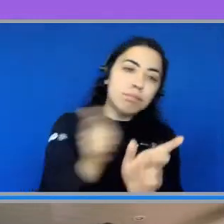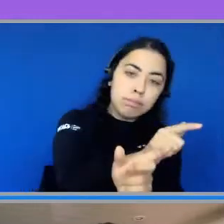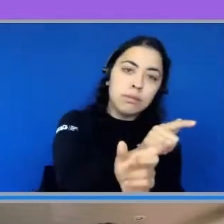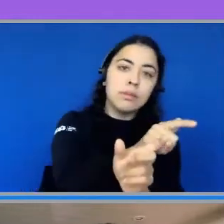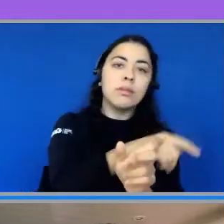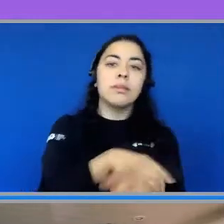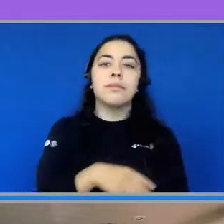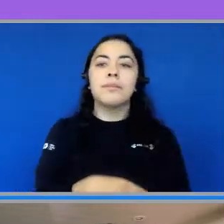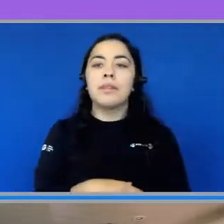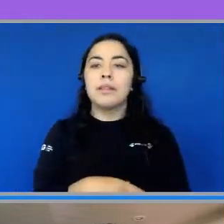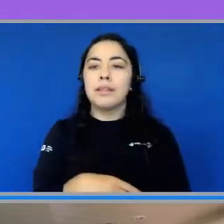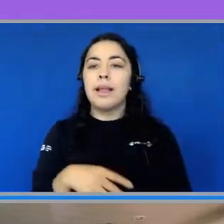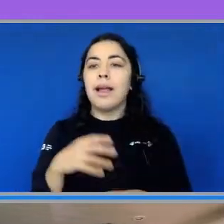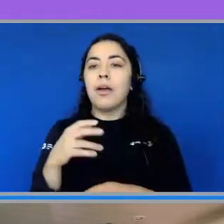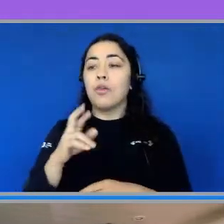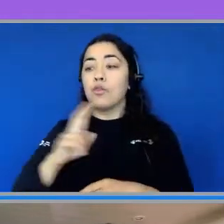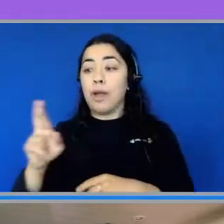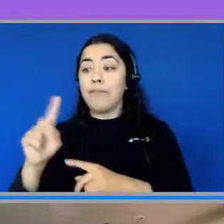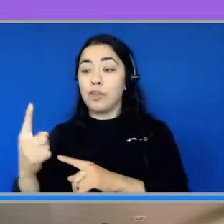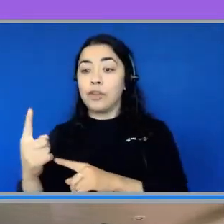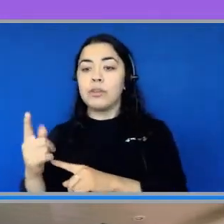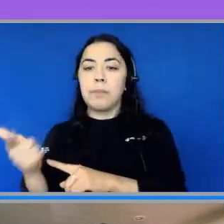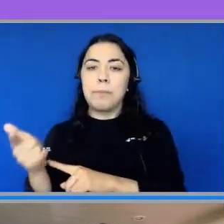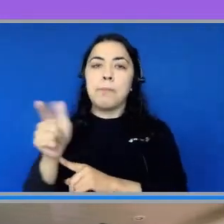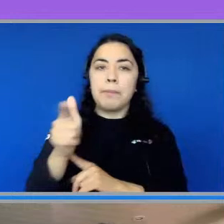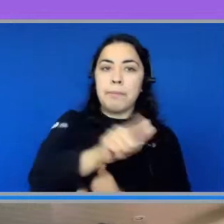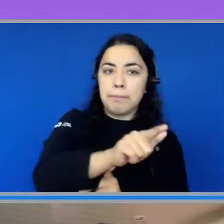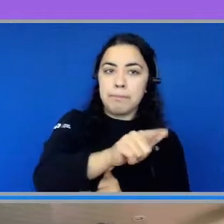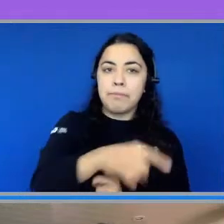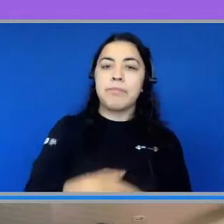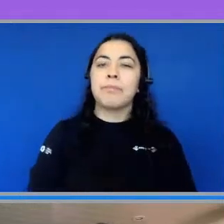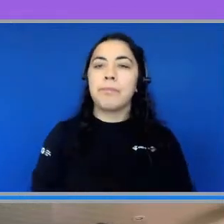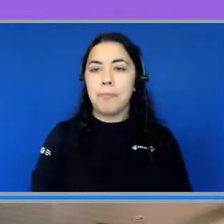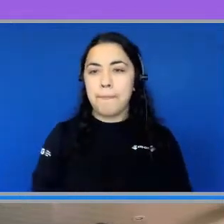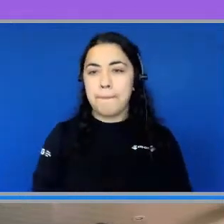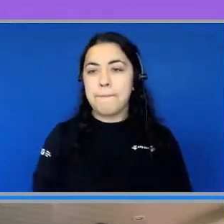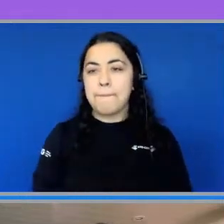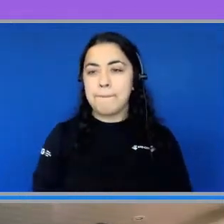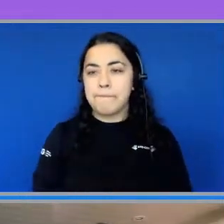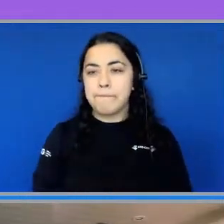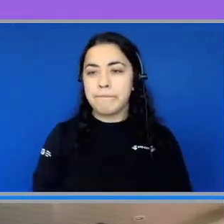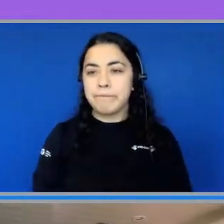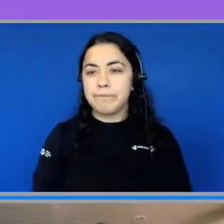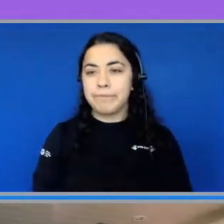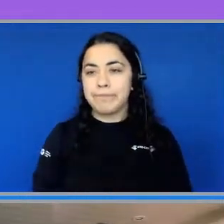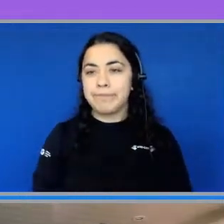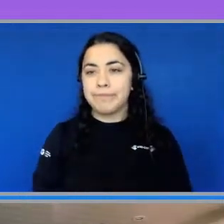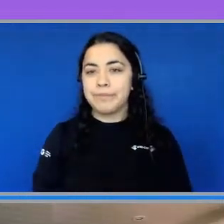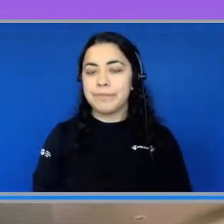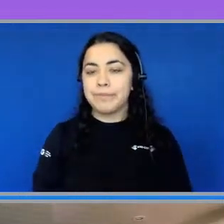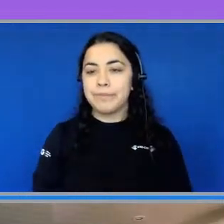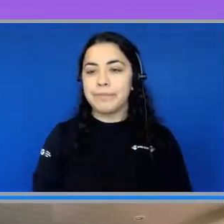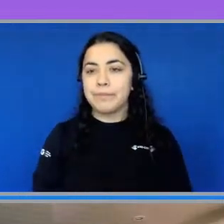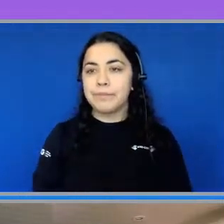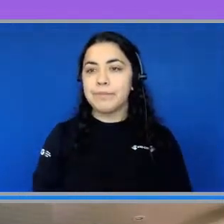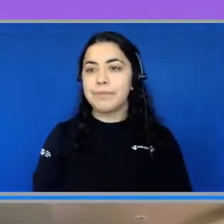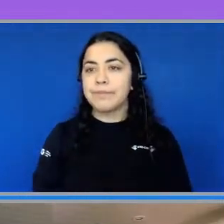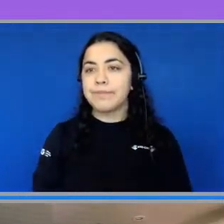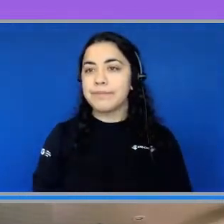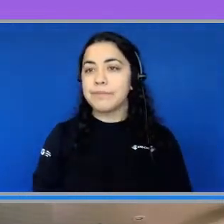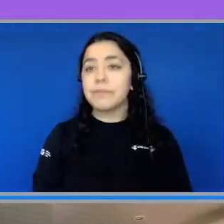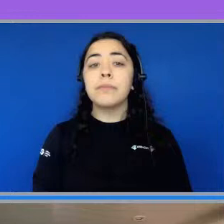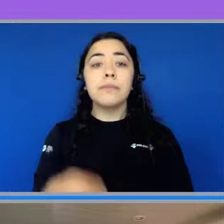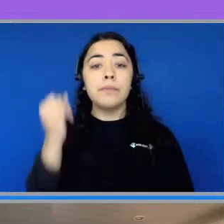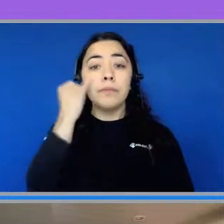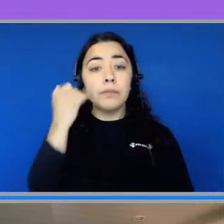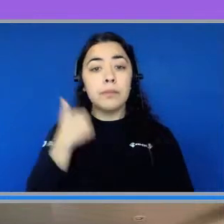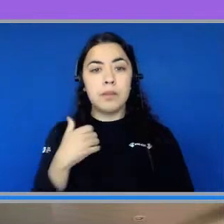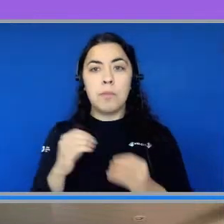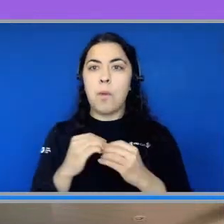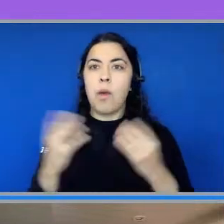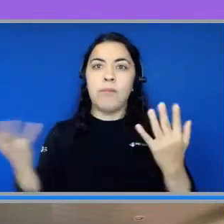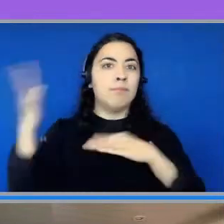reading from the right side